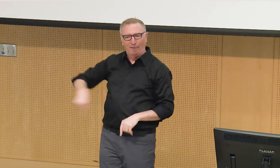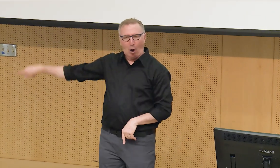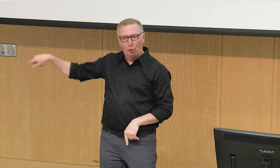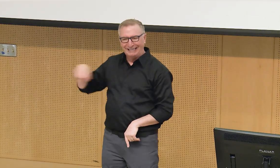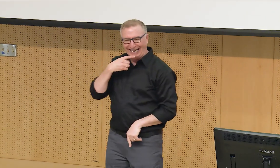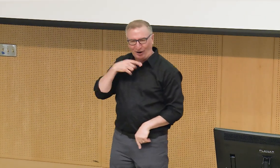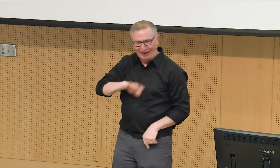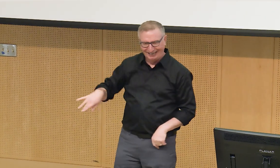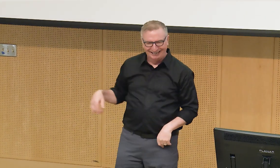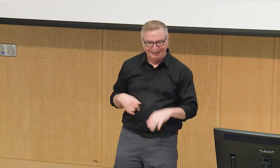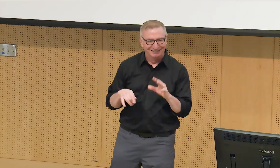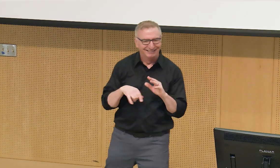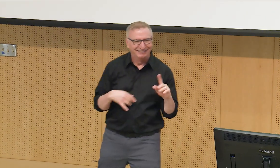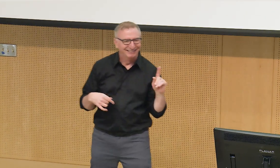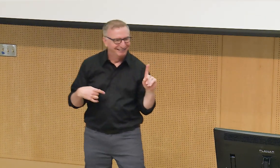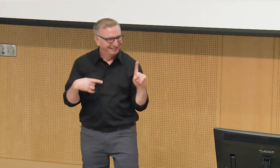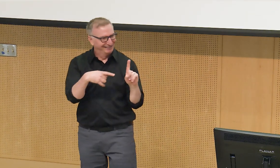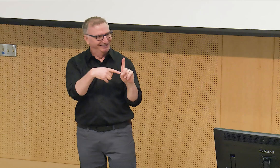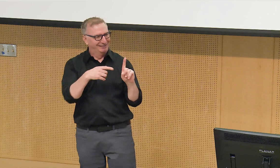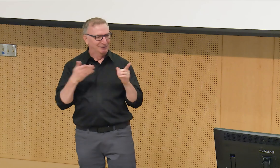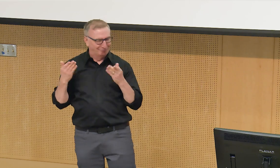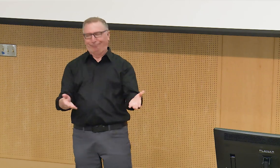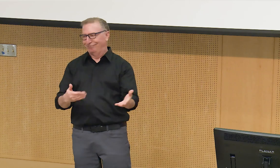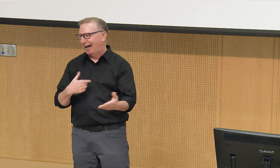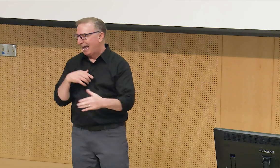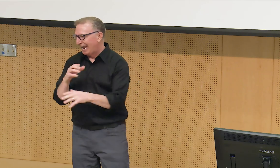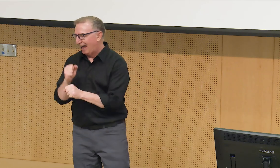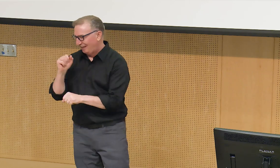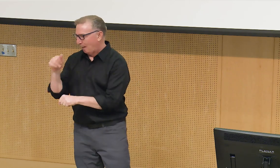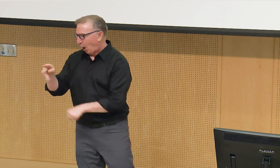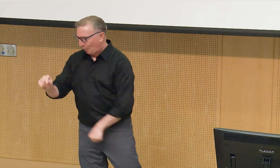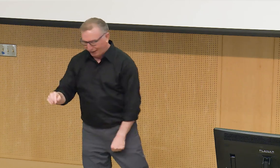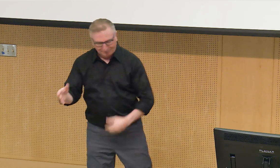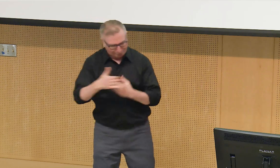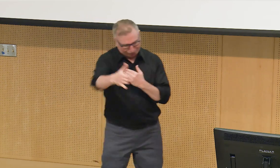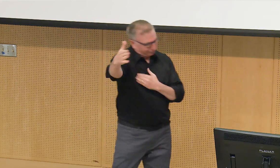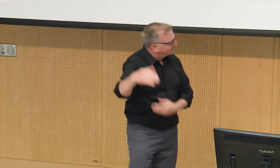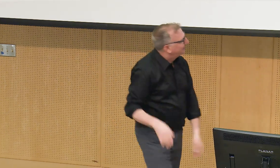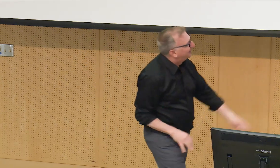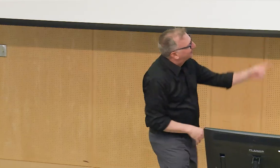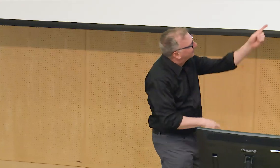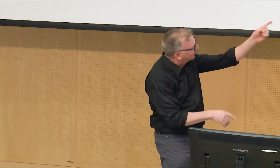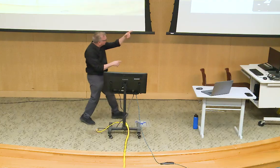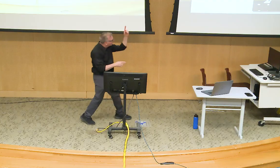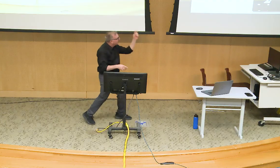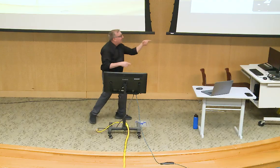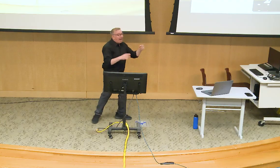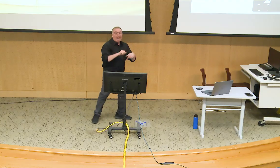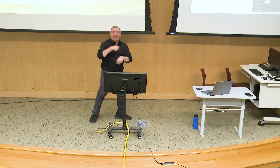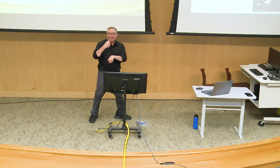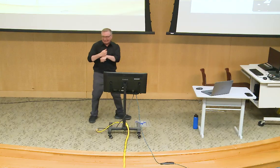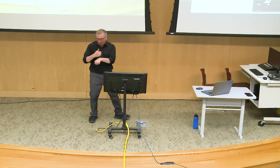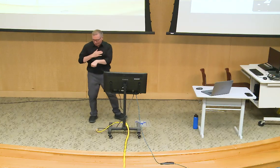I stood out differently than all of the other hearing people who were in the room trying to get that apartment, and I was the lucky one.